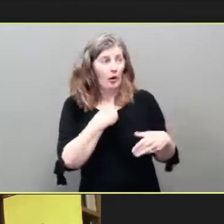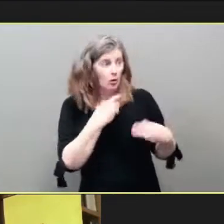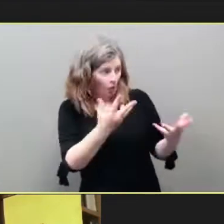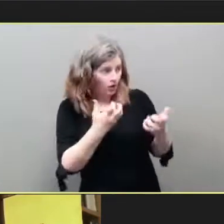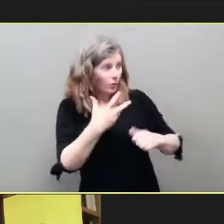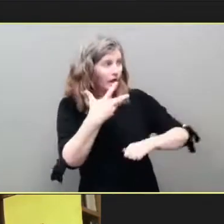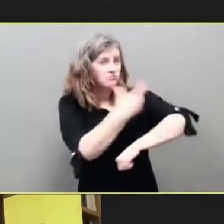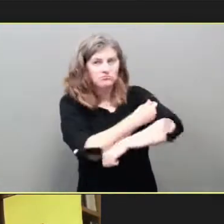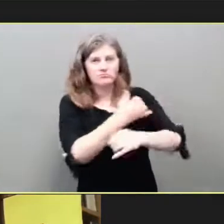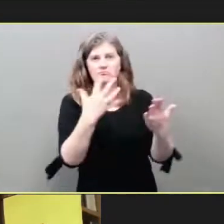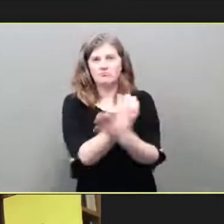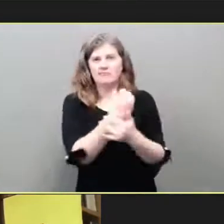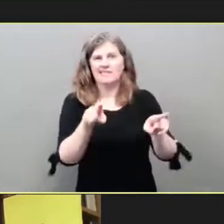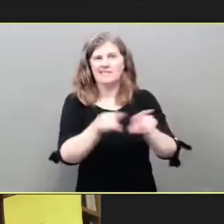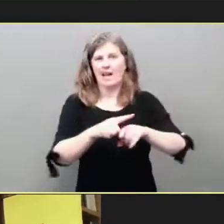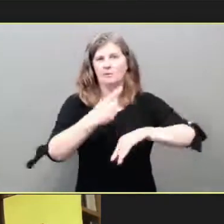arm right there during their visit.